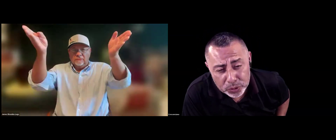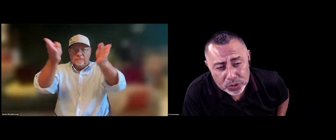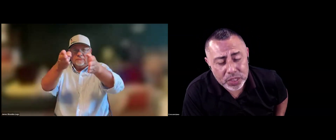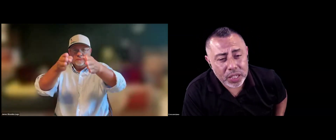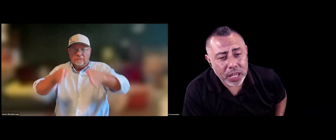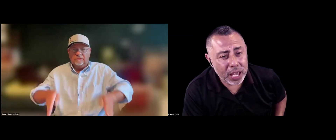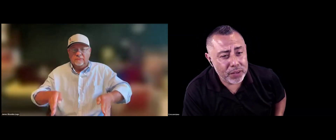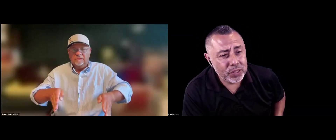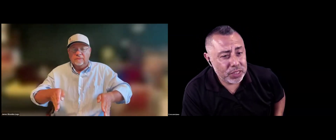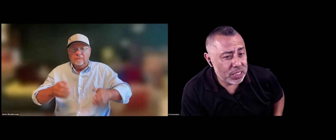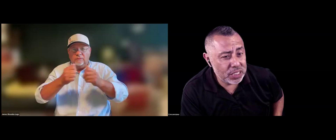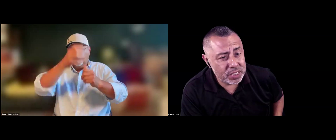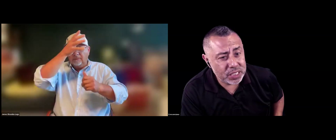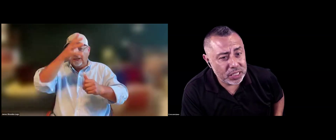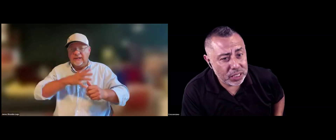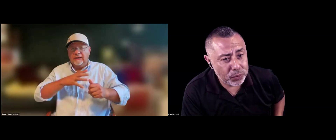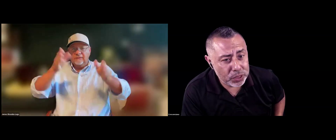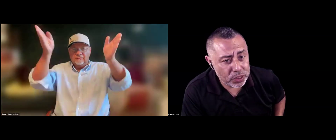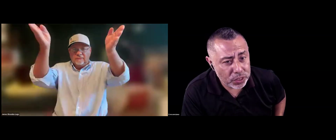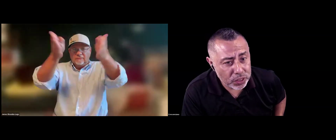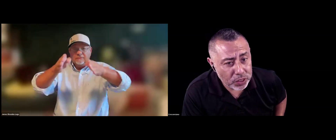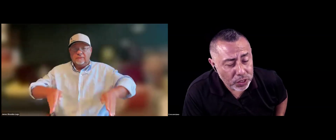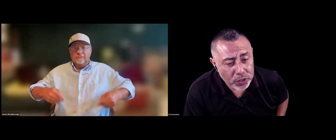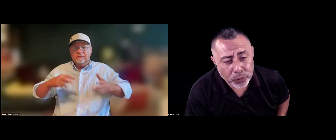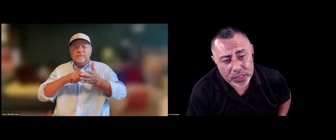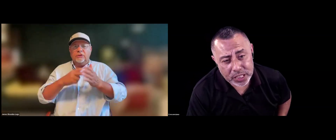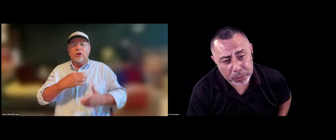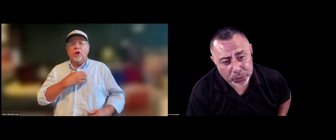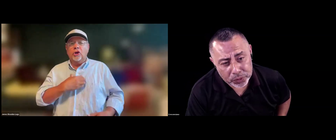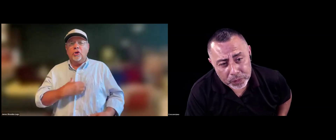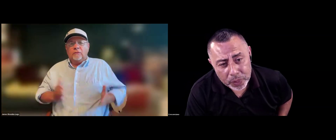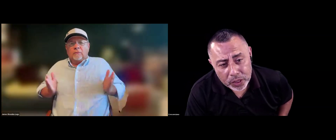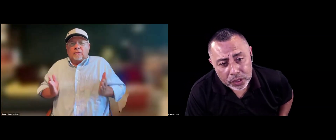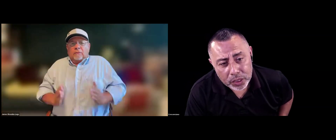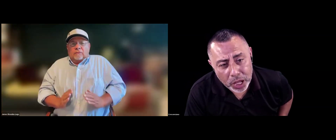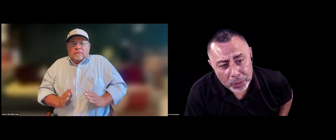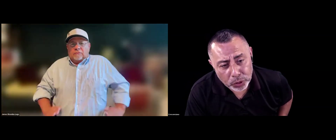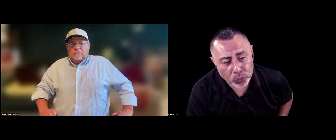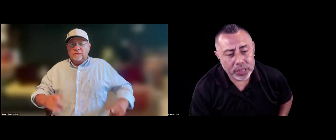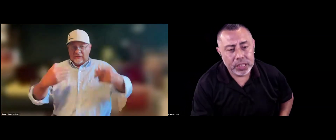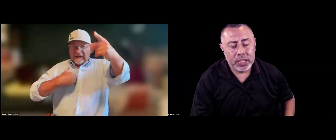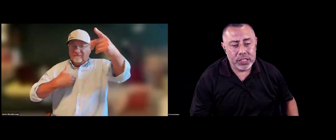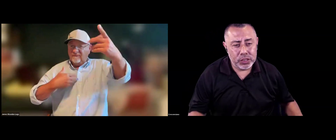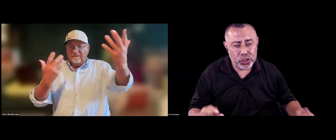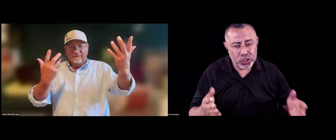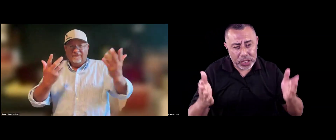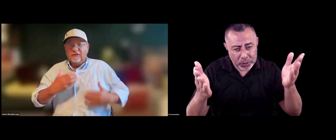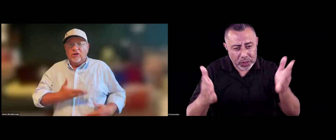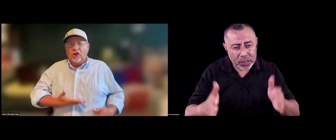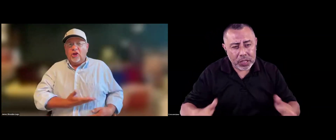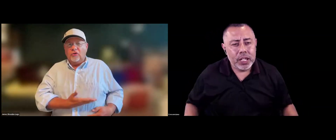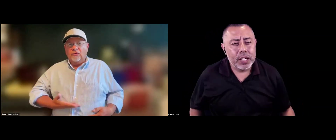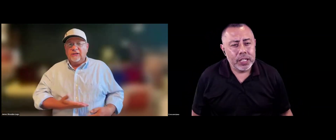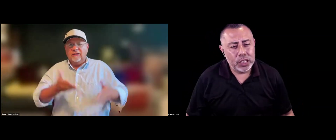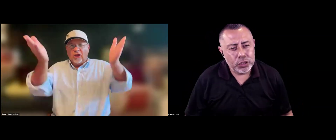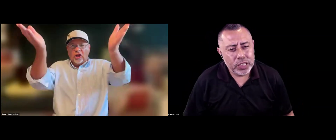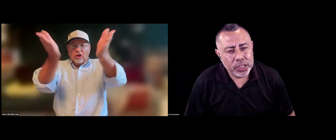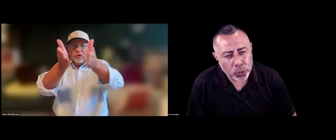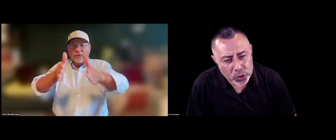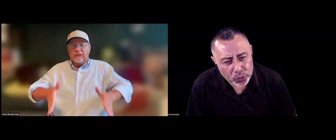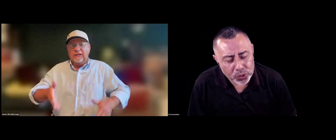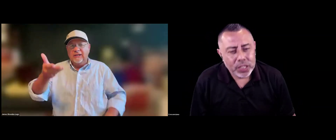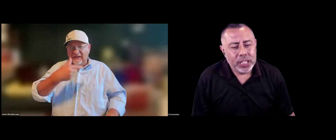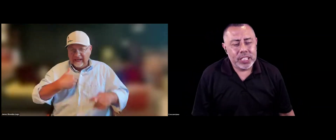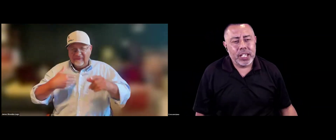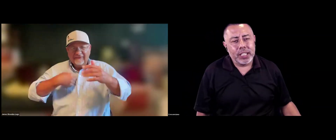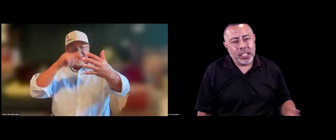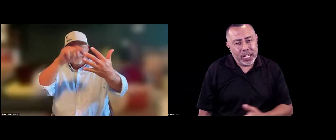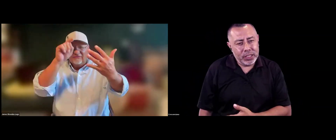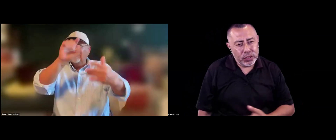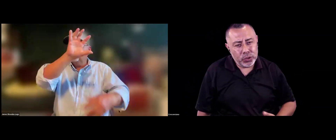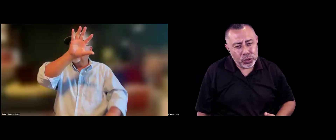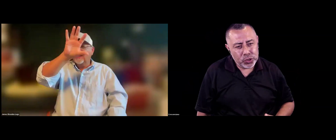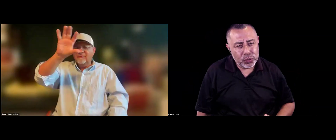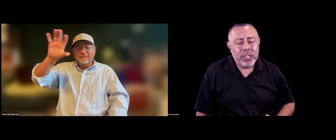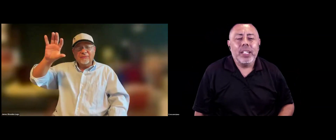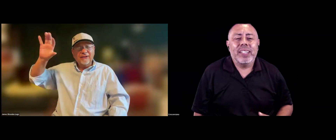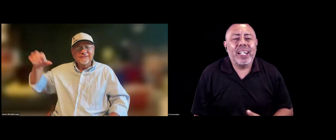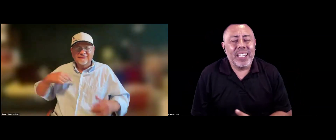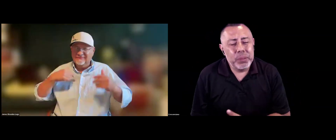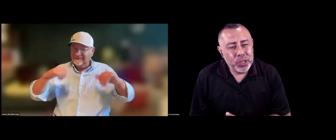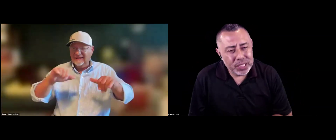Some of those have Indian sign language. For example, a popular one is there's a shape. That looks like a torso Let's got a line through the torso.